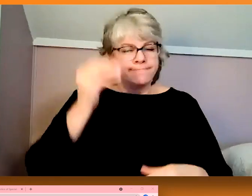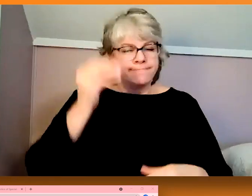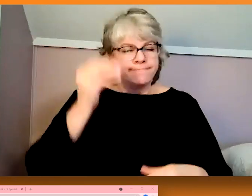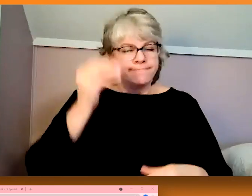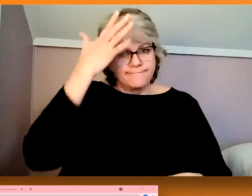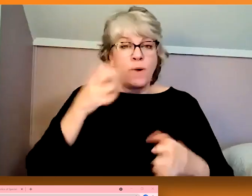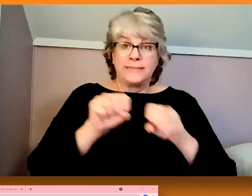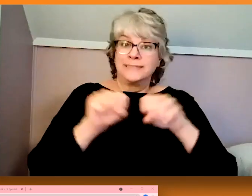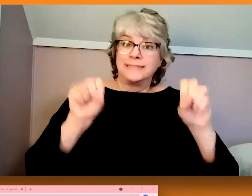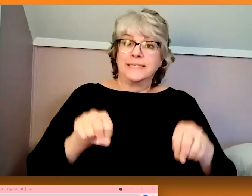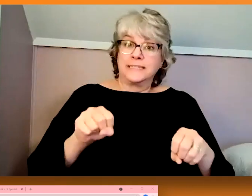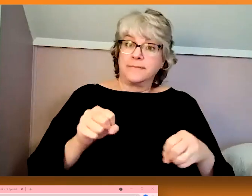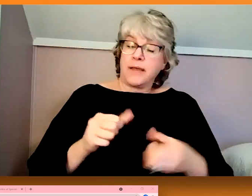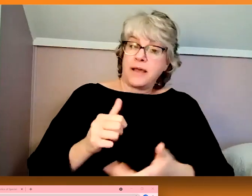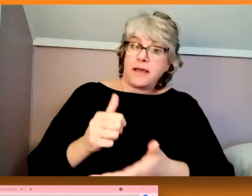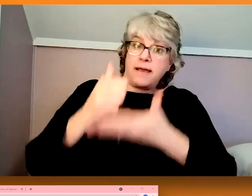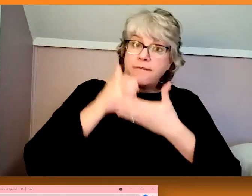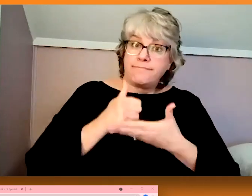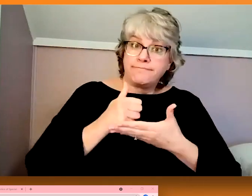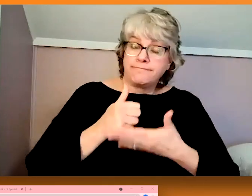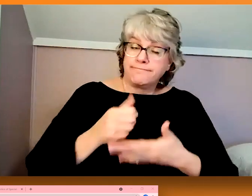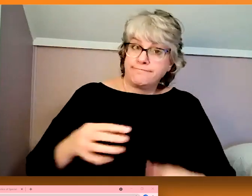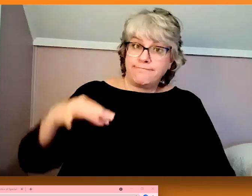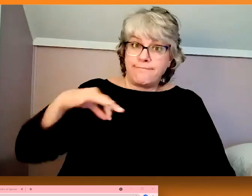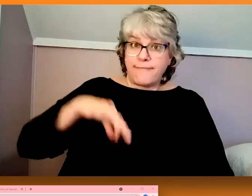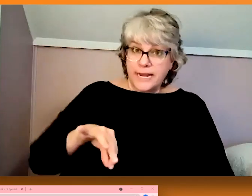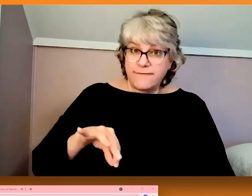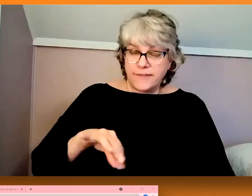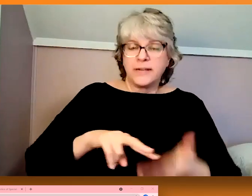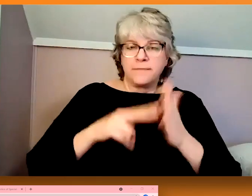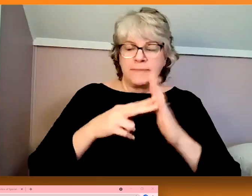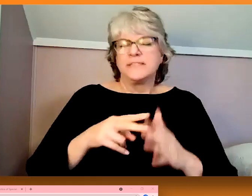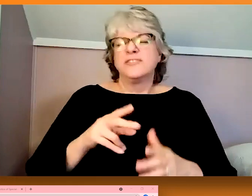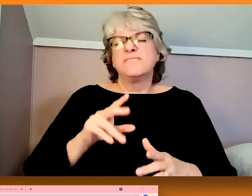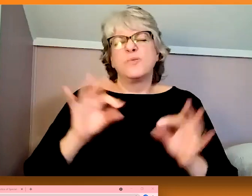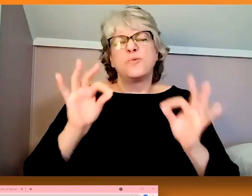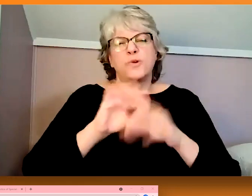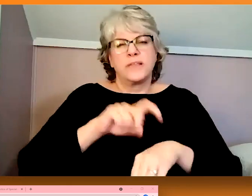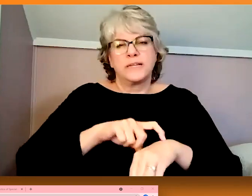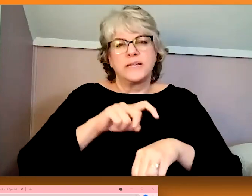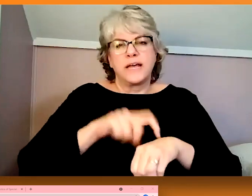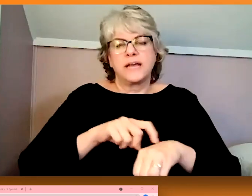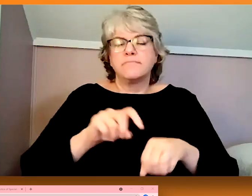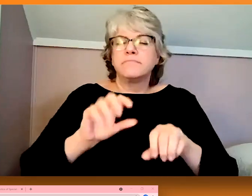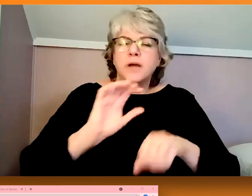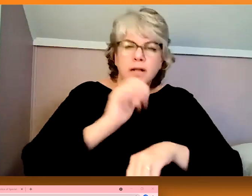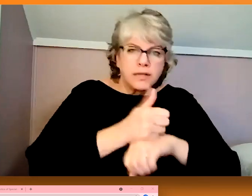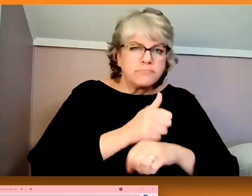If you want the system to work for you, really take the time to fill out the filters